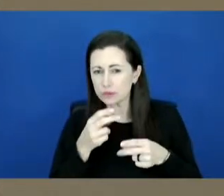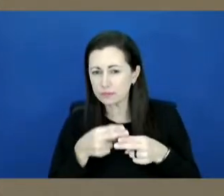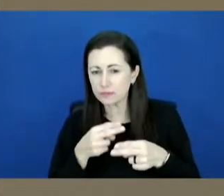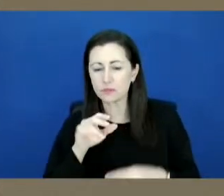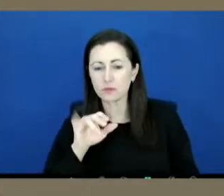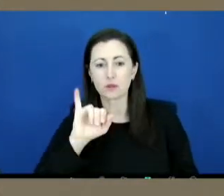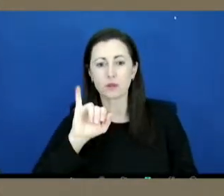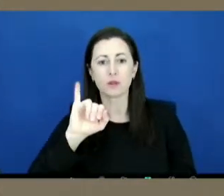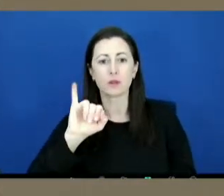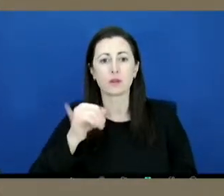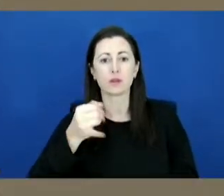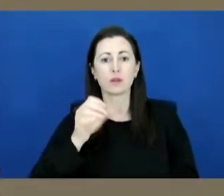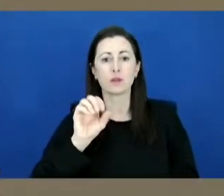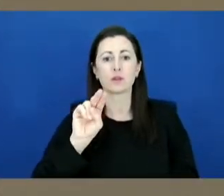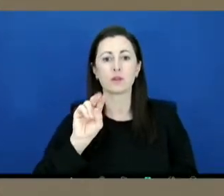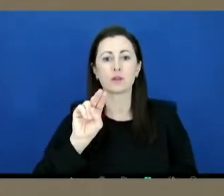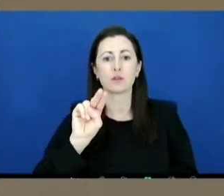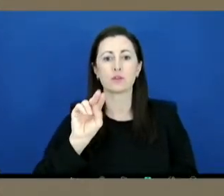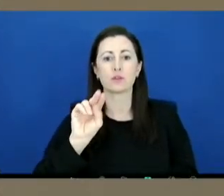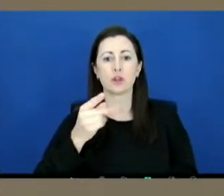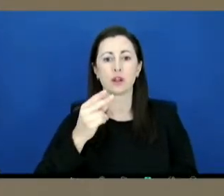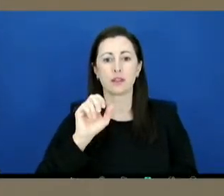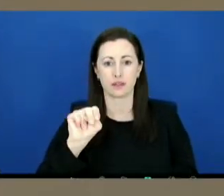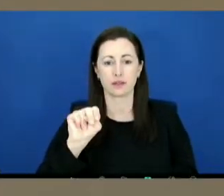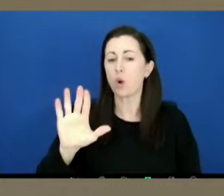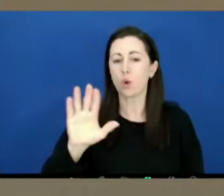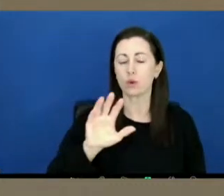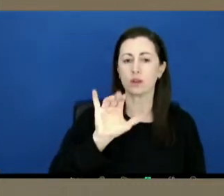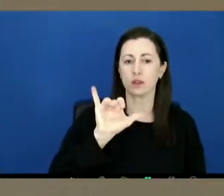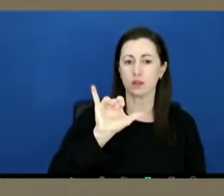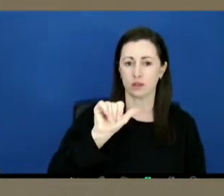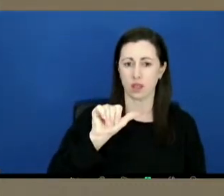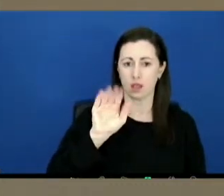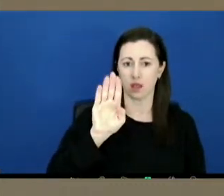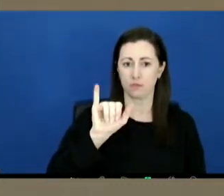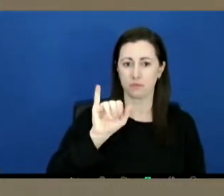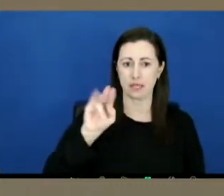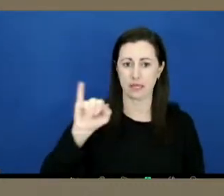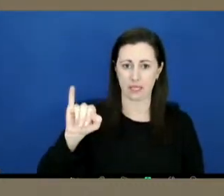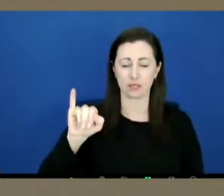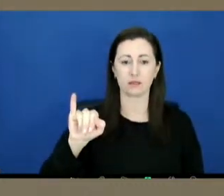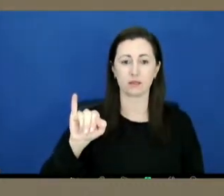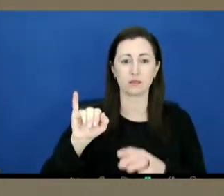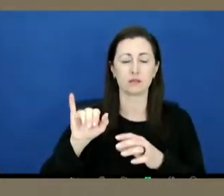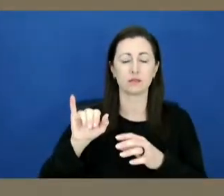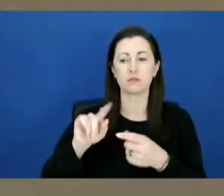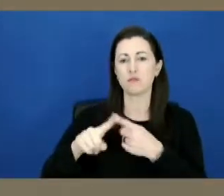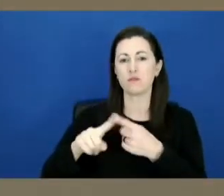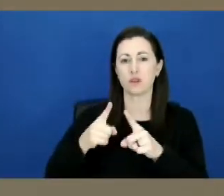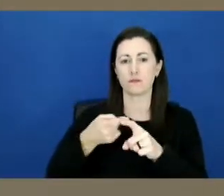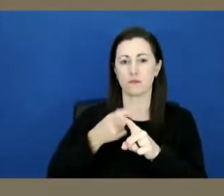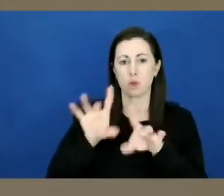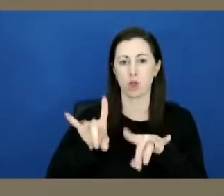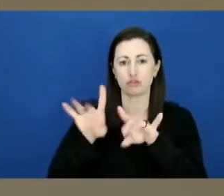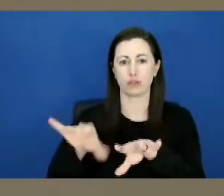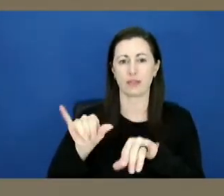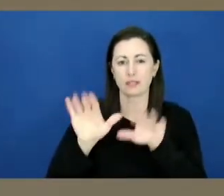FAMILY, THAT'S FANTASTIC. AND WELCOME --